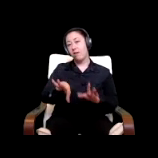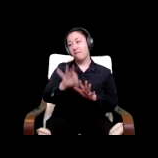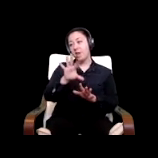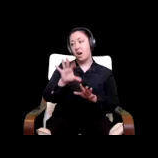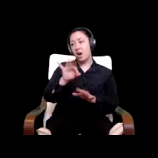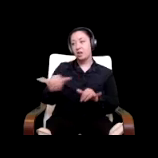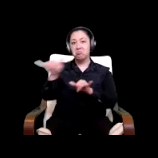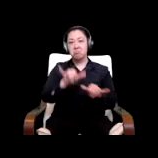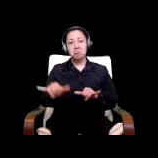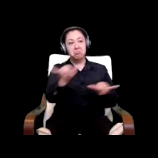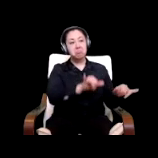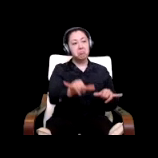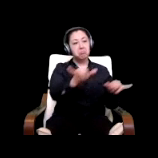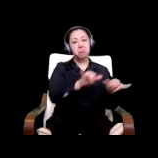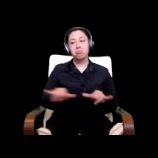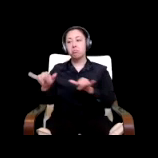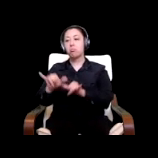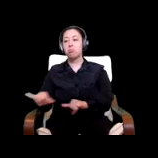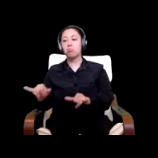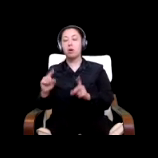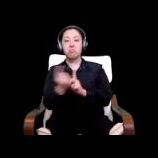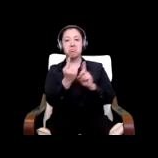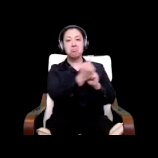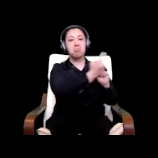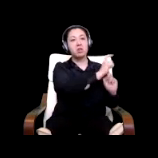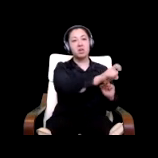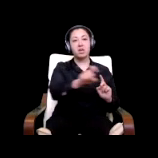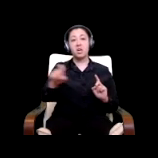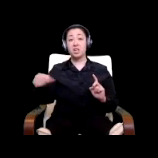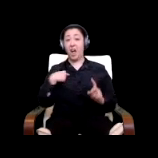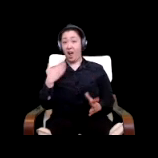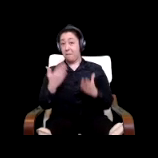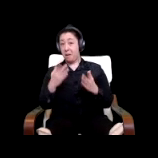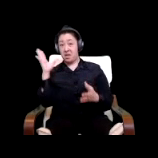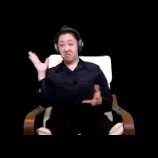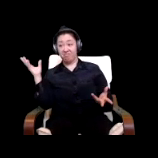in the checklist. And seeing how we can improve the checklist moving forward. So those are